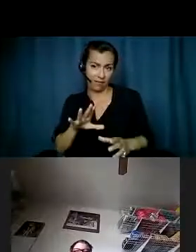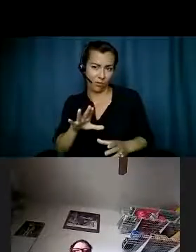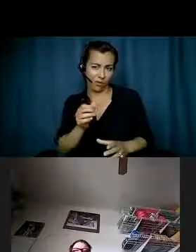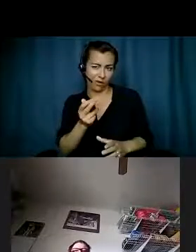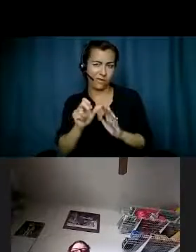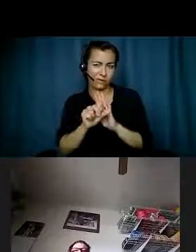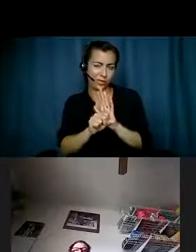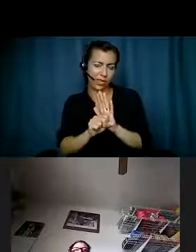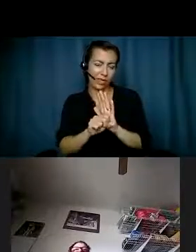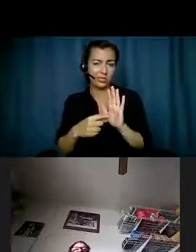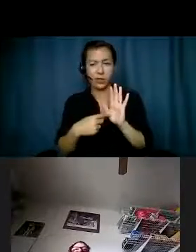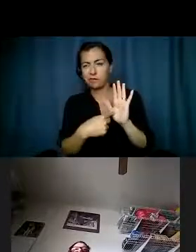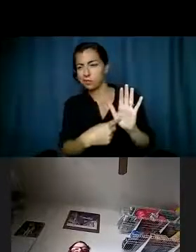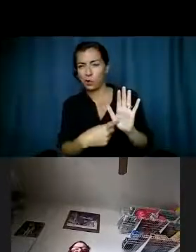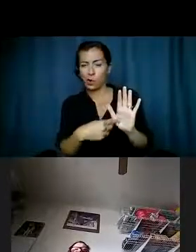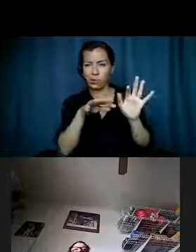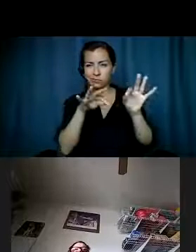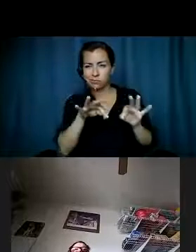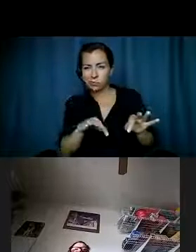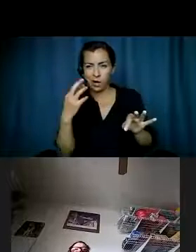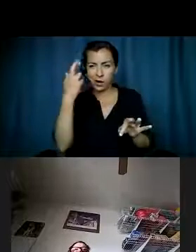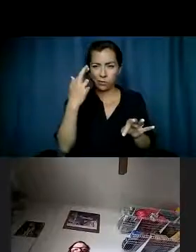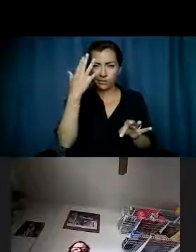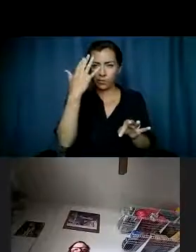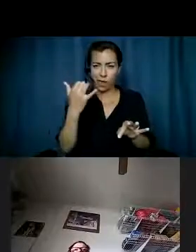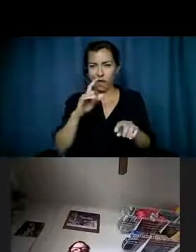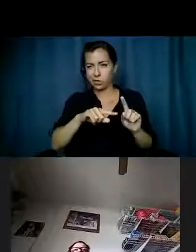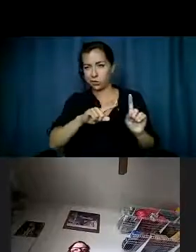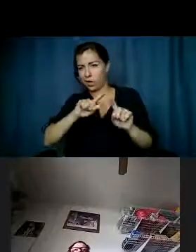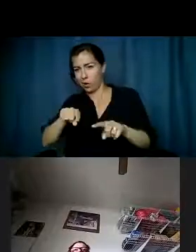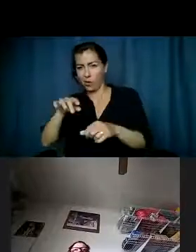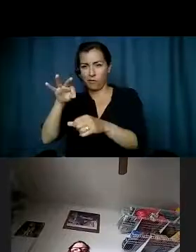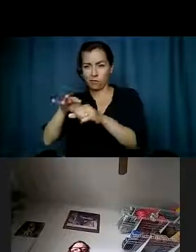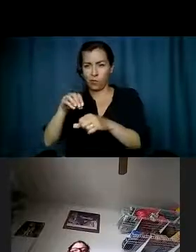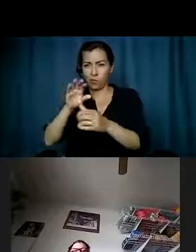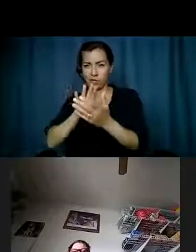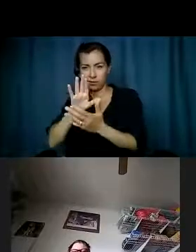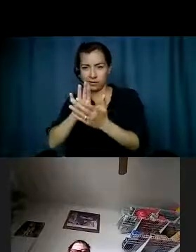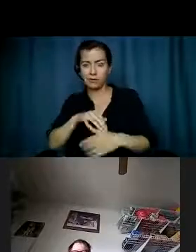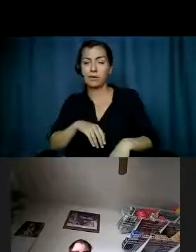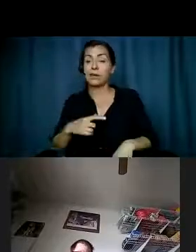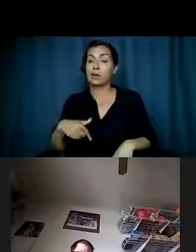is that these changes will help increase voter turnout for everyone, including people with disabilities.